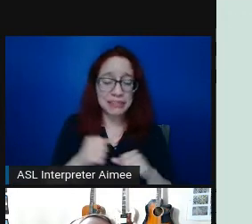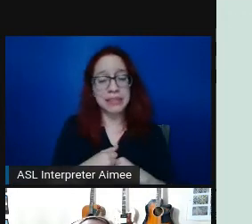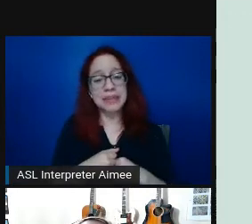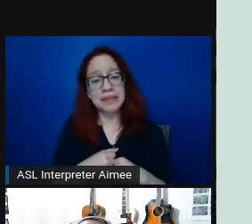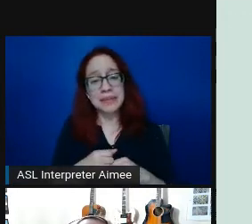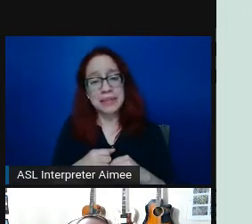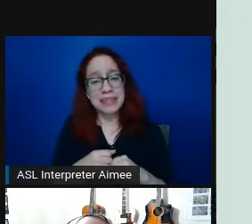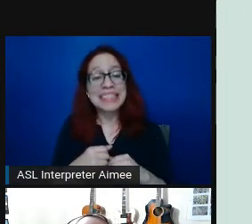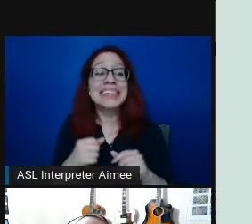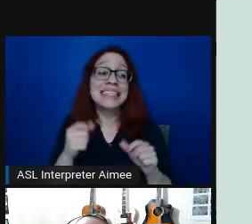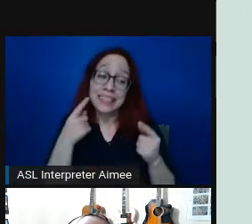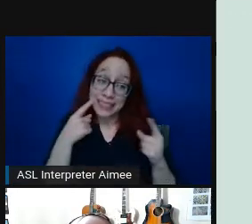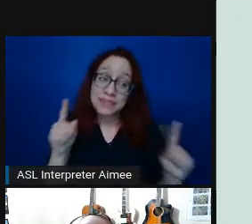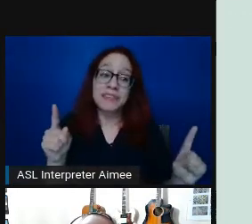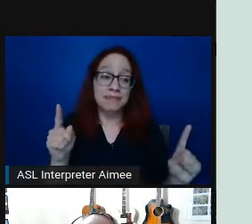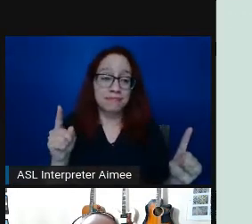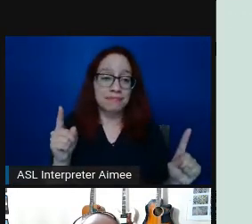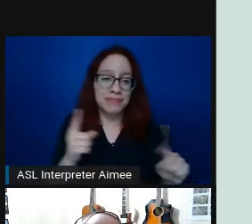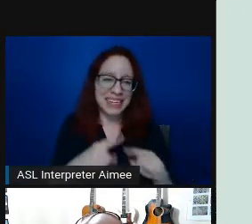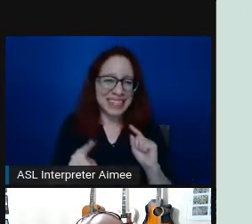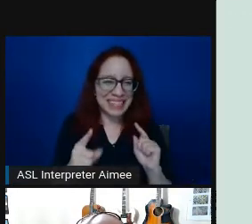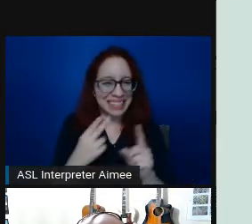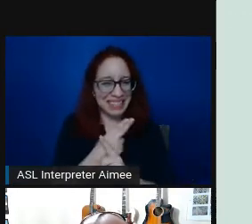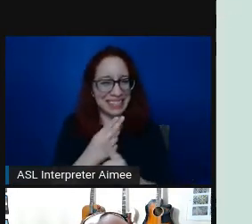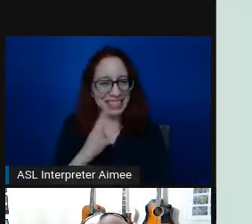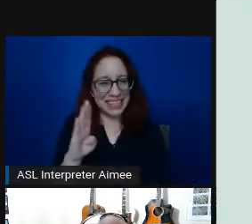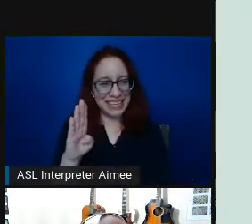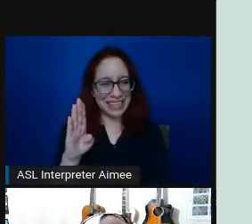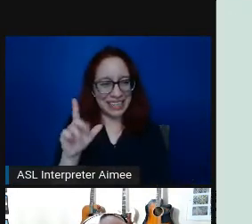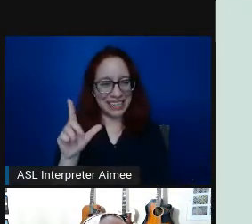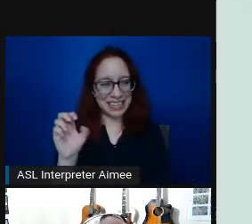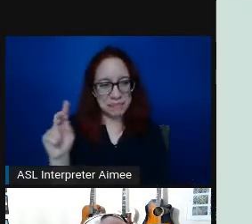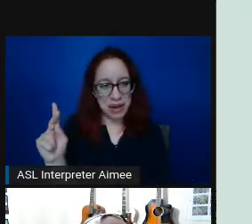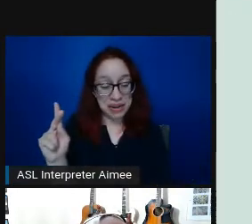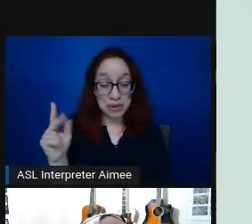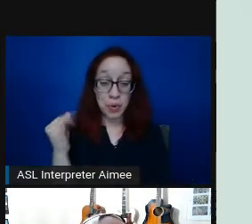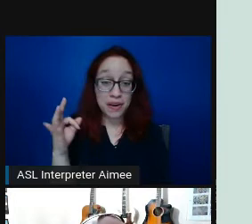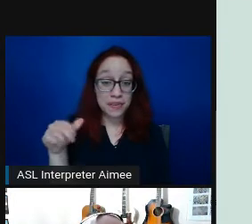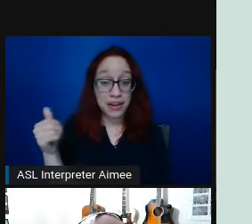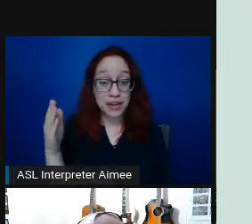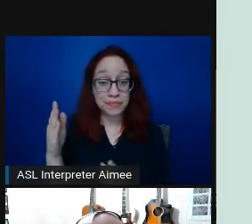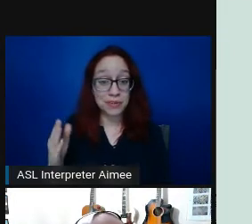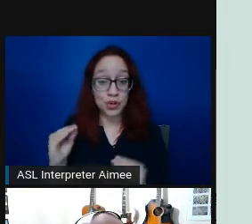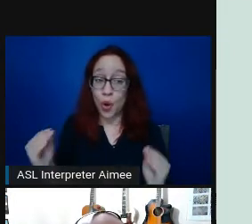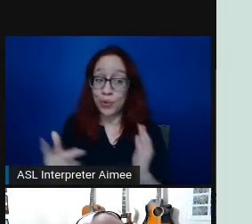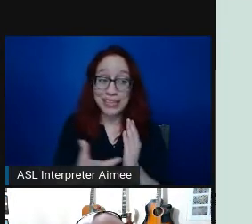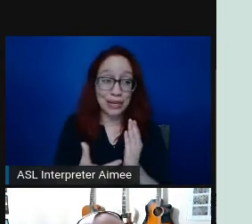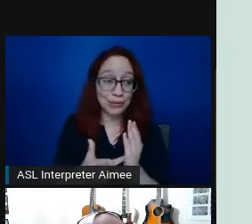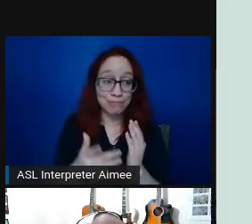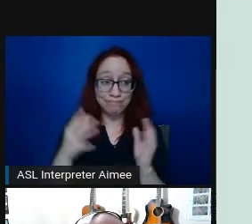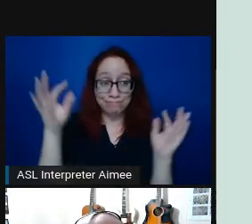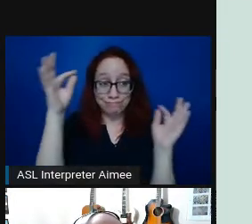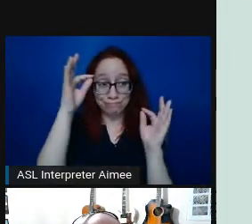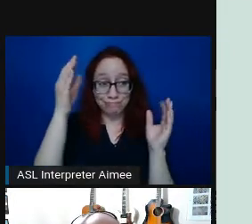It is, but using the block itself and if someone has no technical knowledge and they won't know what to do,